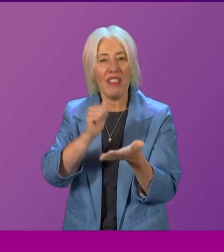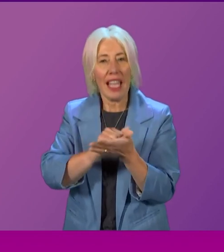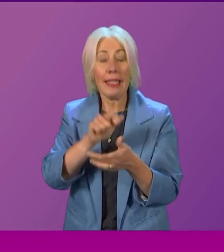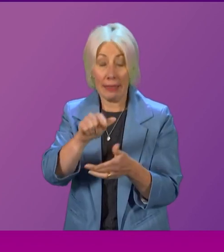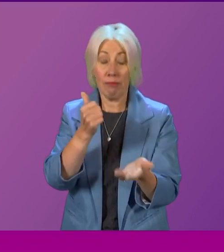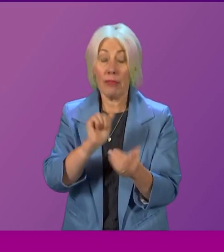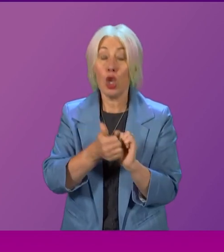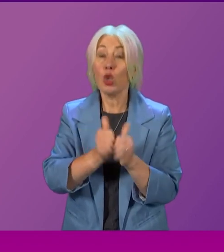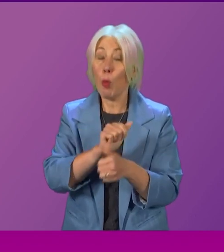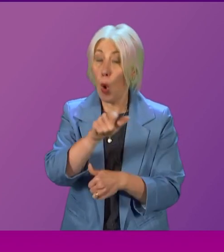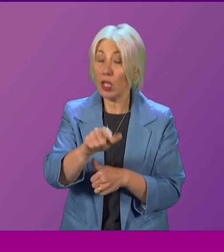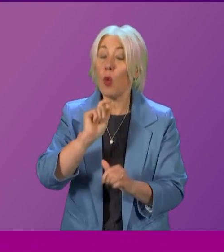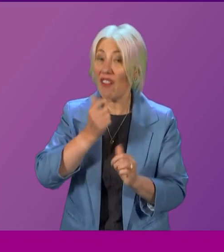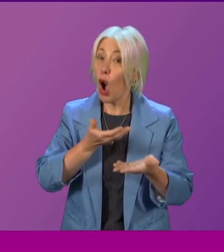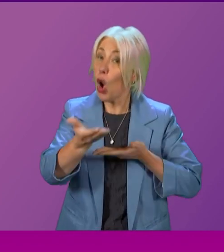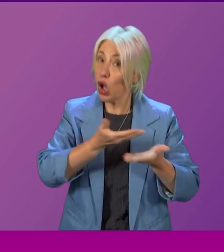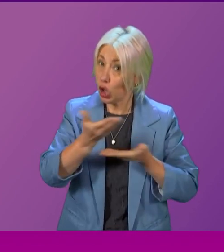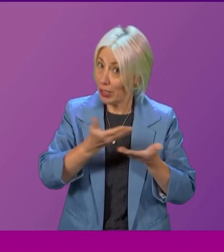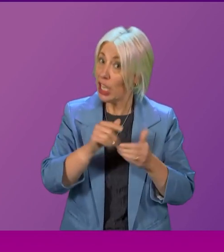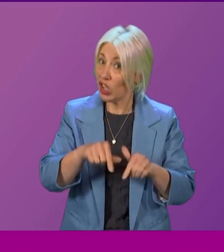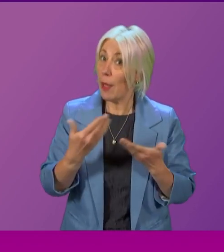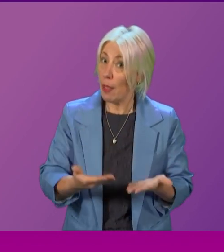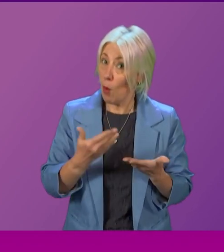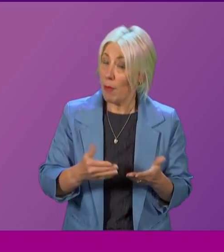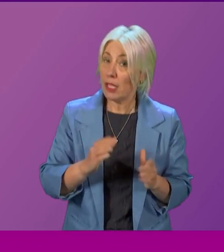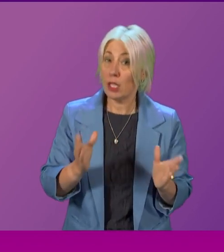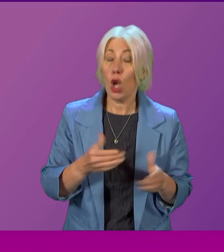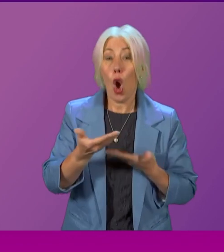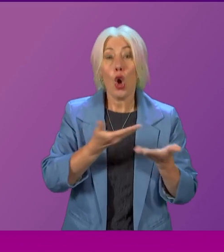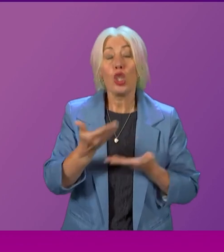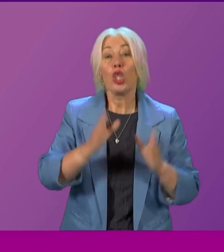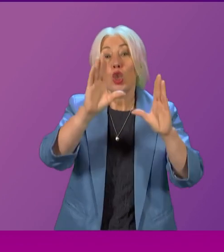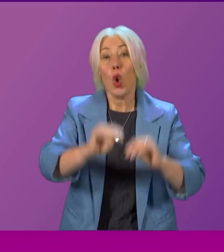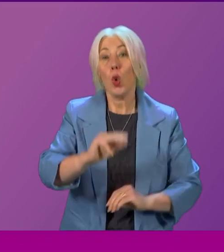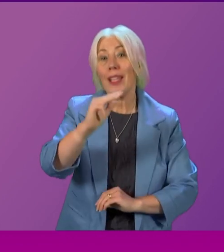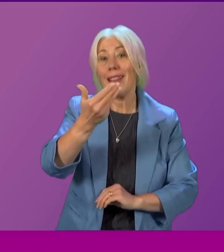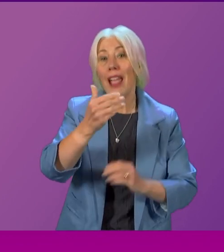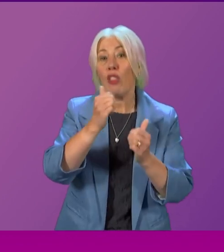That consultation closes on 9 March next year, and I encourage anyone with an interest to respond.